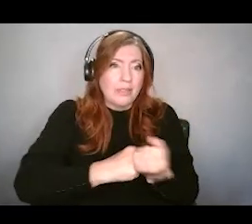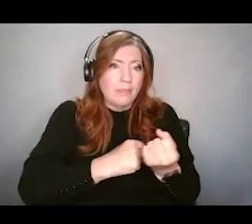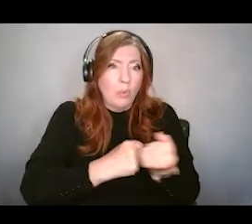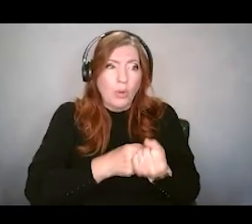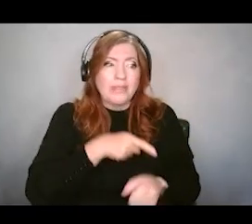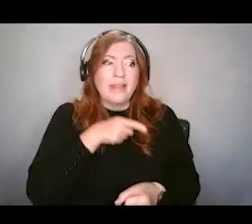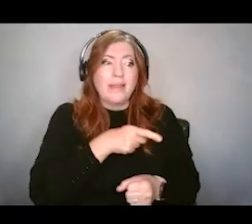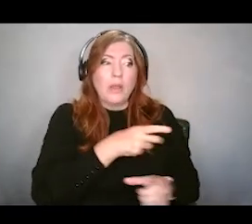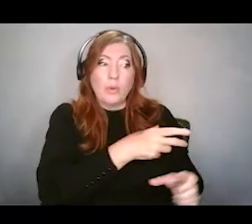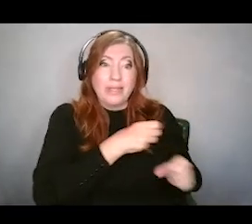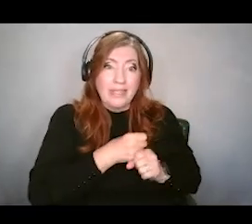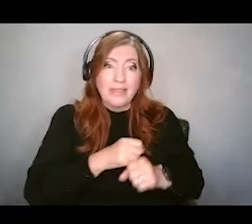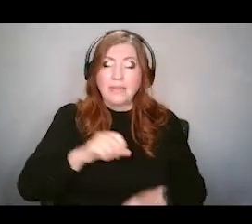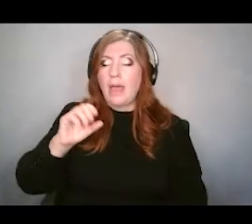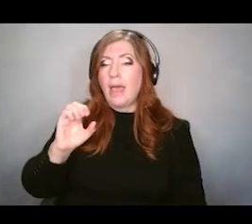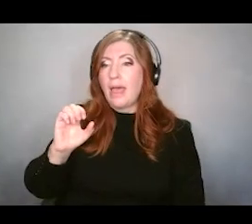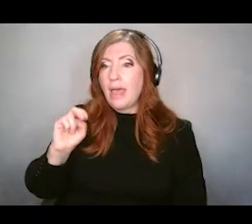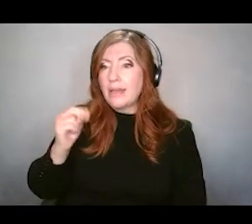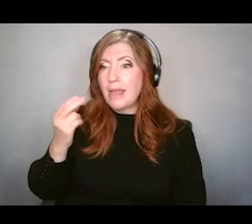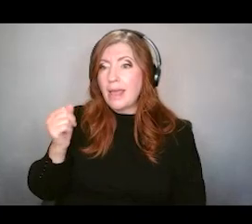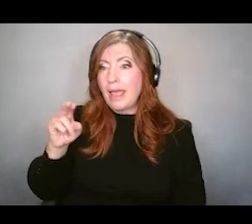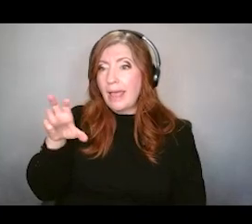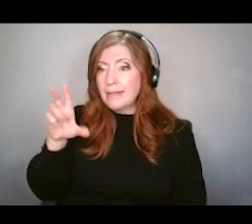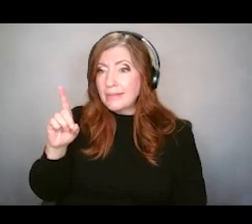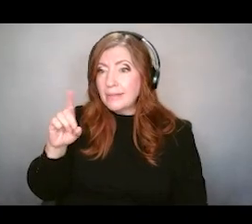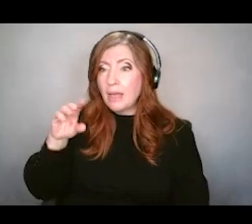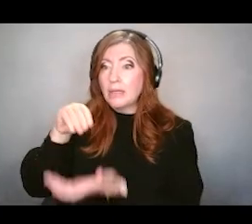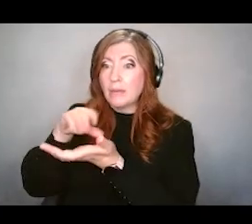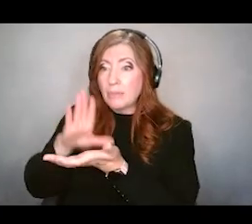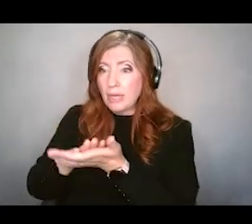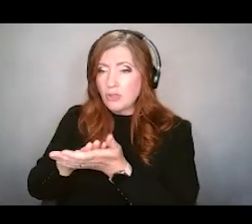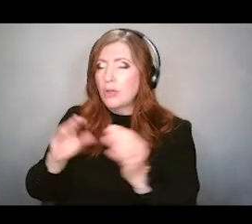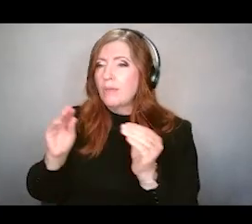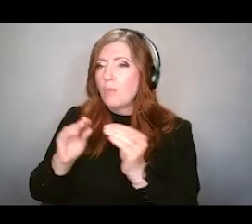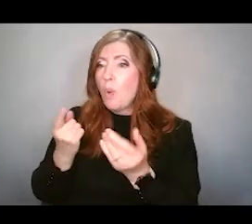Enhanced documentation goes a step further. It’s when you use information,